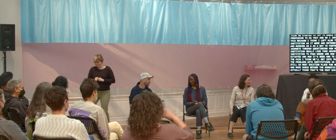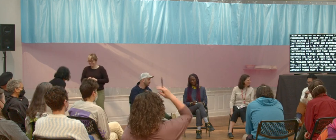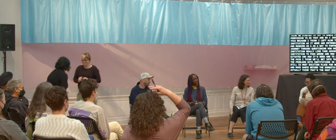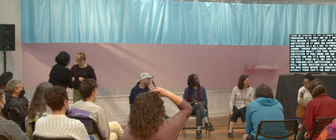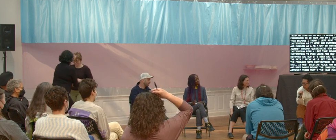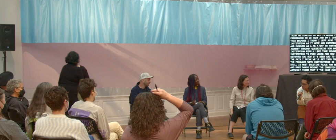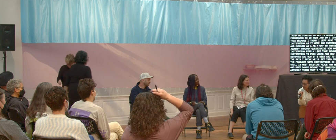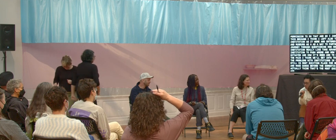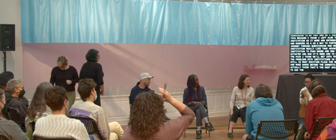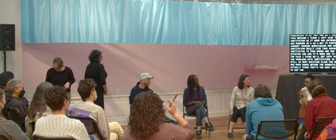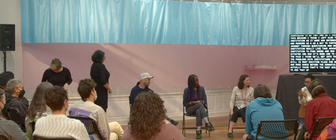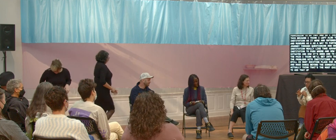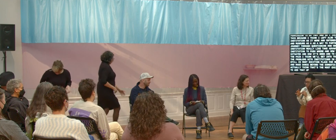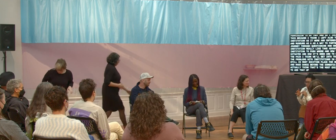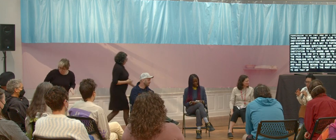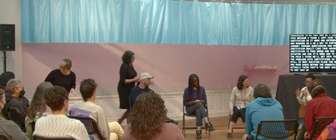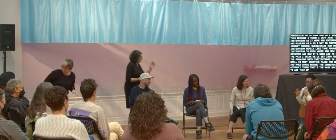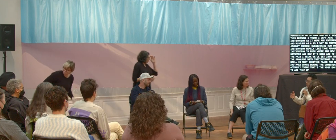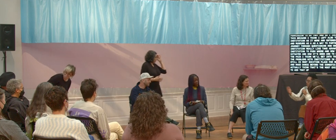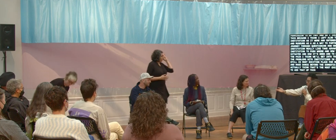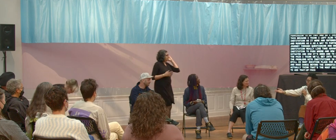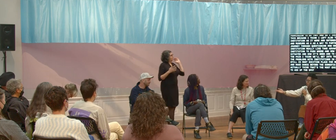Takahiro Yamamoto: To add to this performance will be the